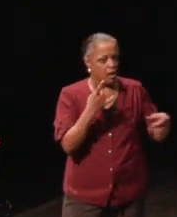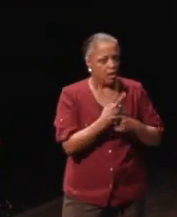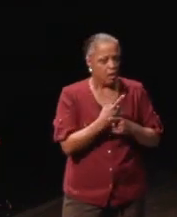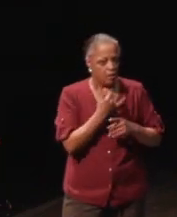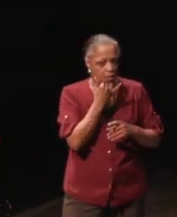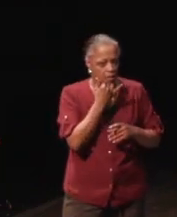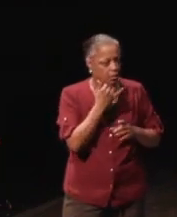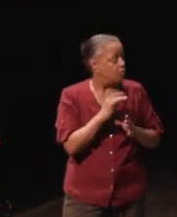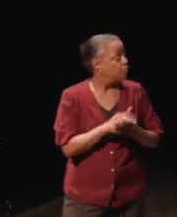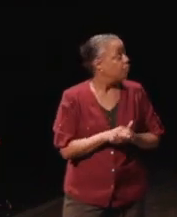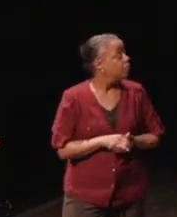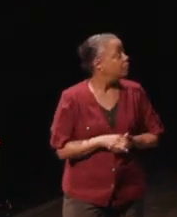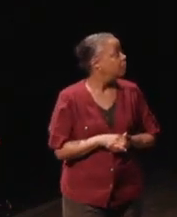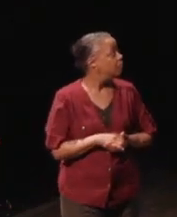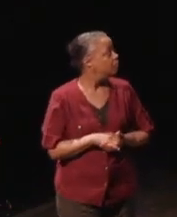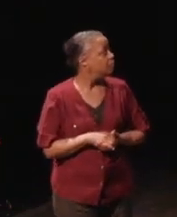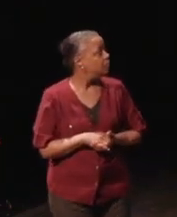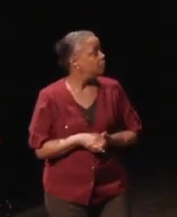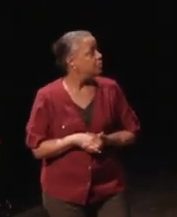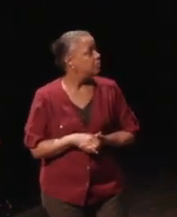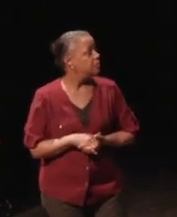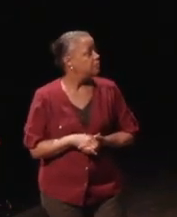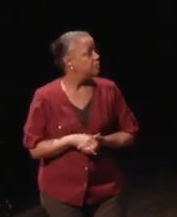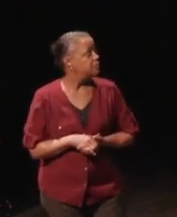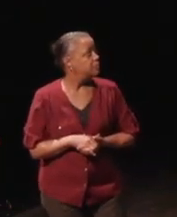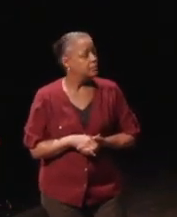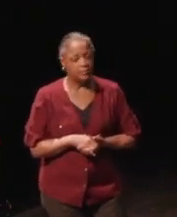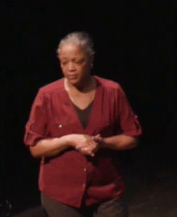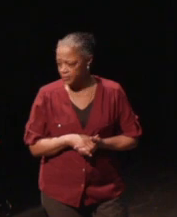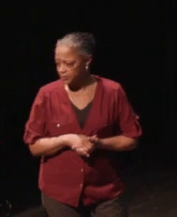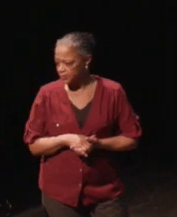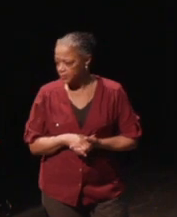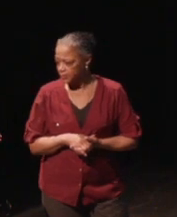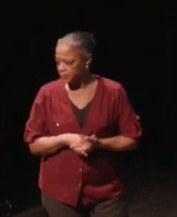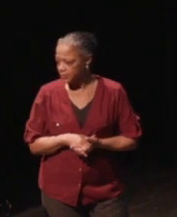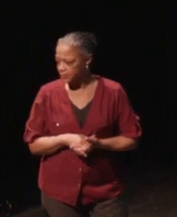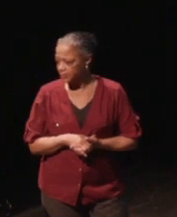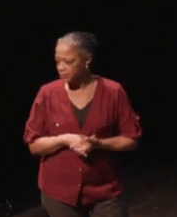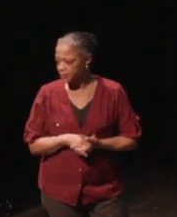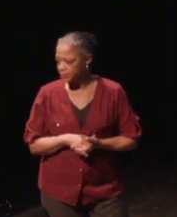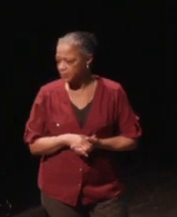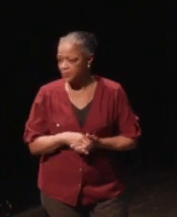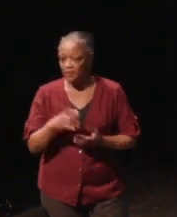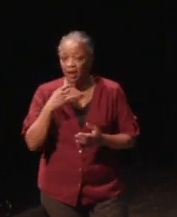Well, I'm going to tell you where you can